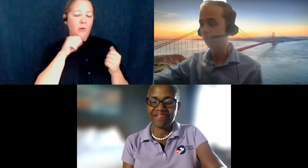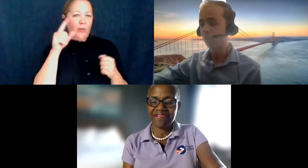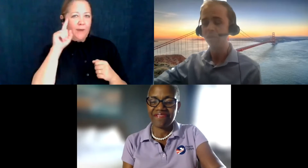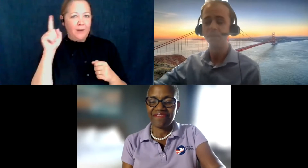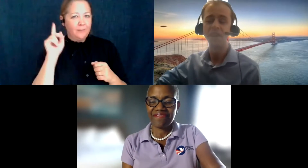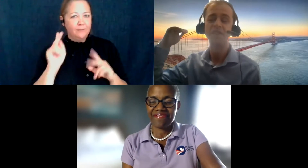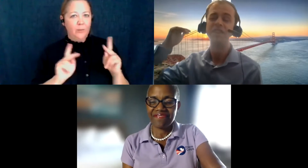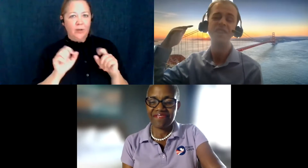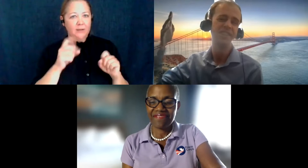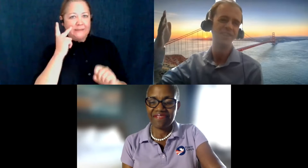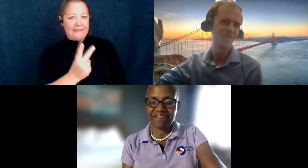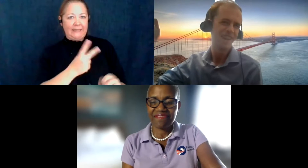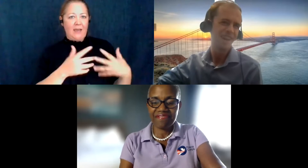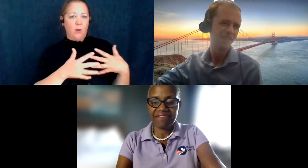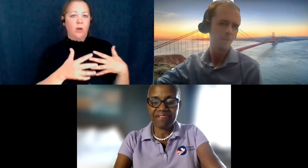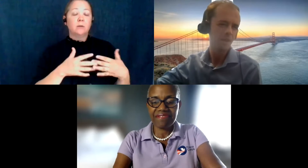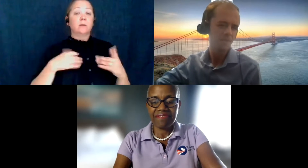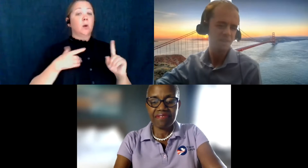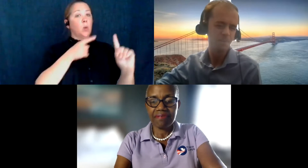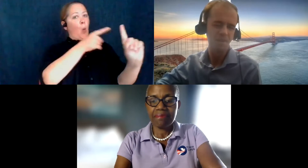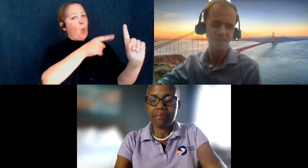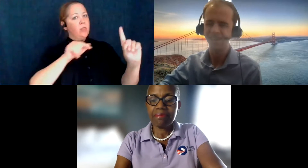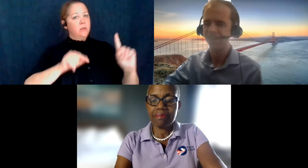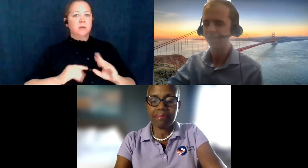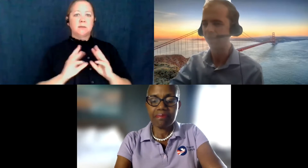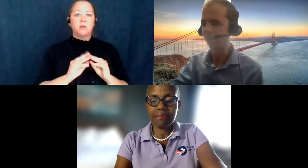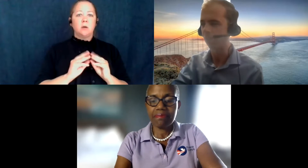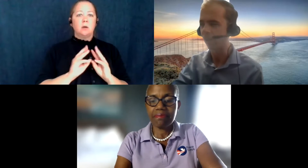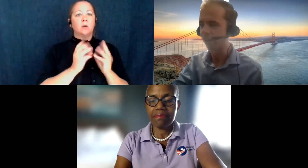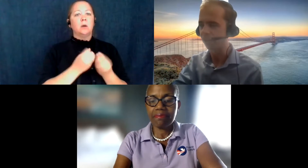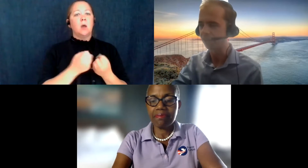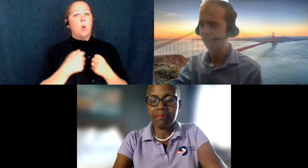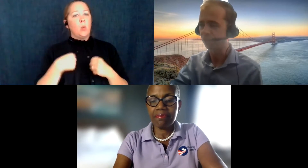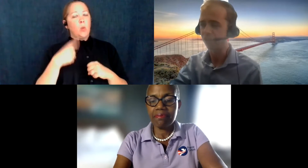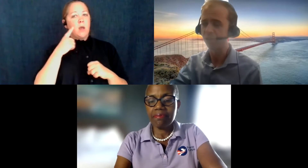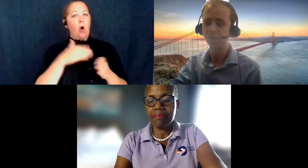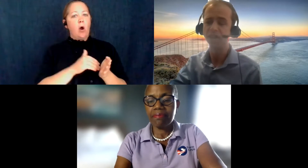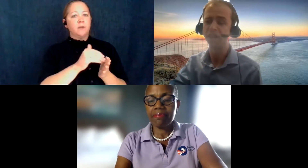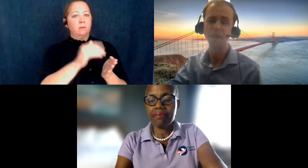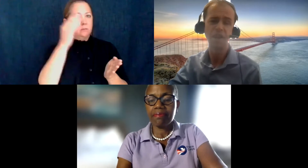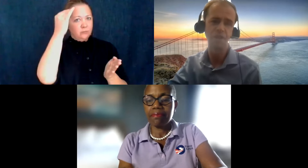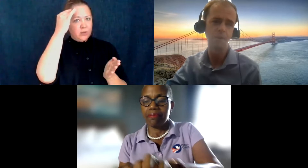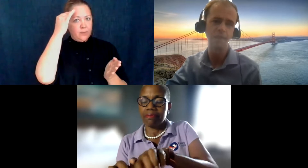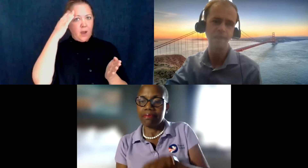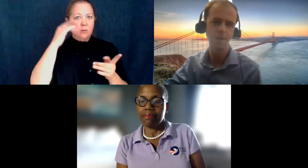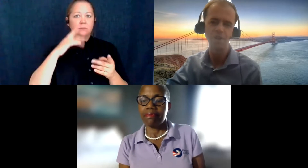The goal of this session is, we think about “study abroad” as studying. The very language